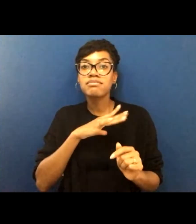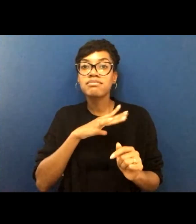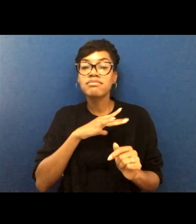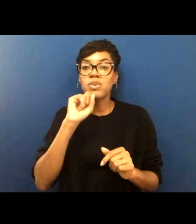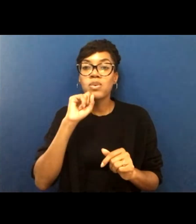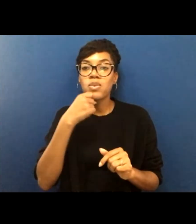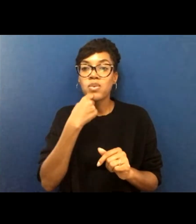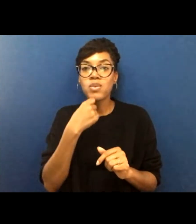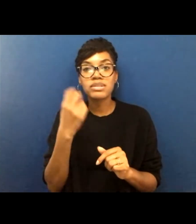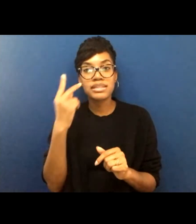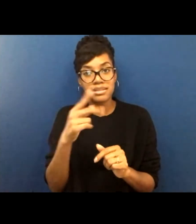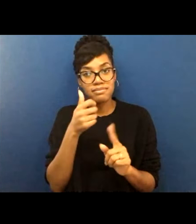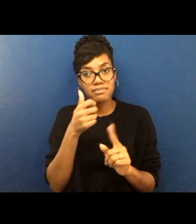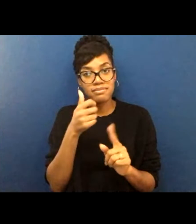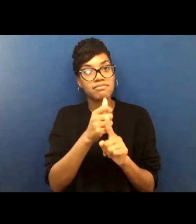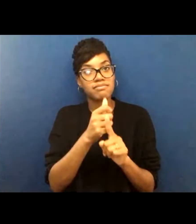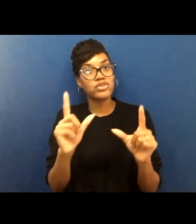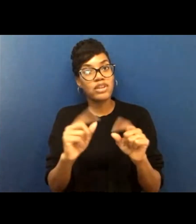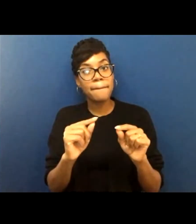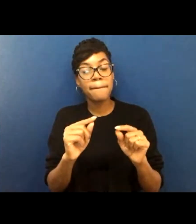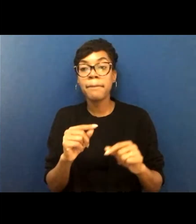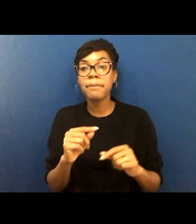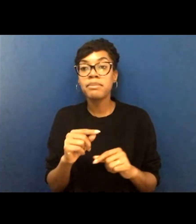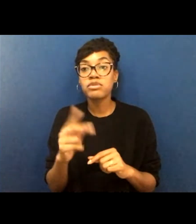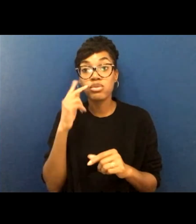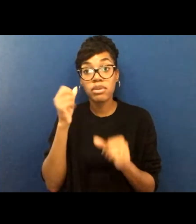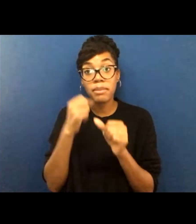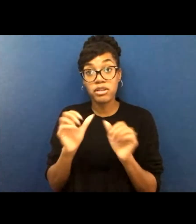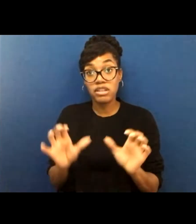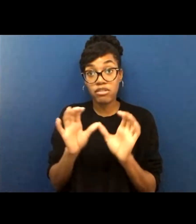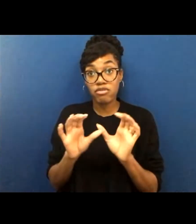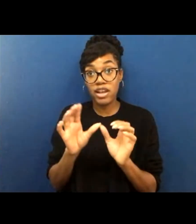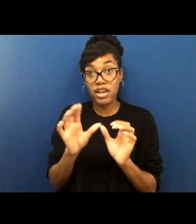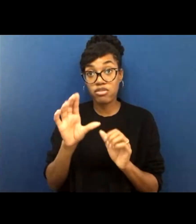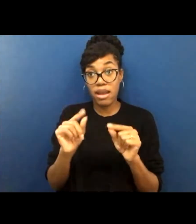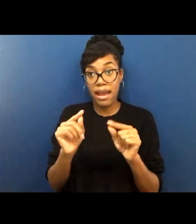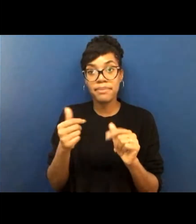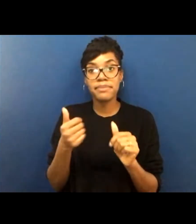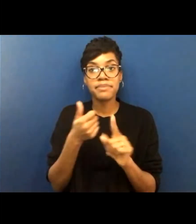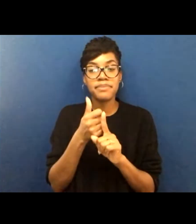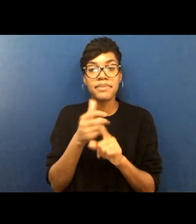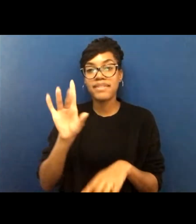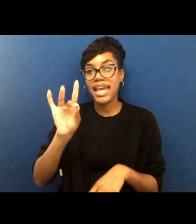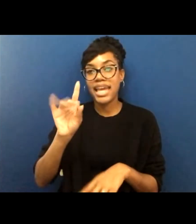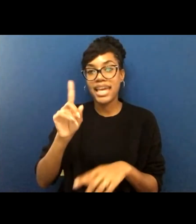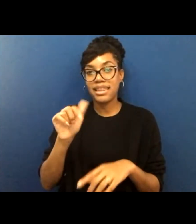and look at its legs. So remember, one, two, three, four, five, six, seven, eight legs,